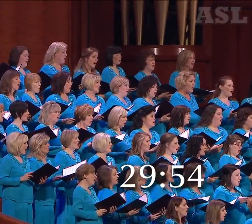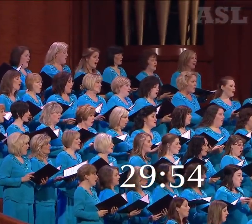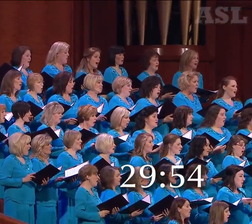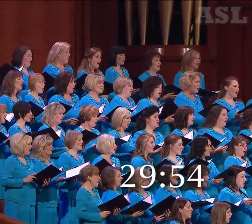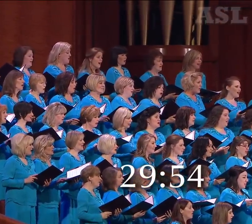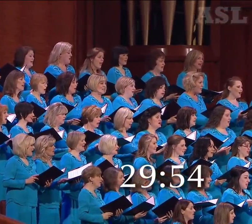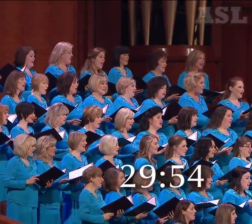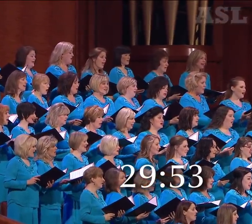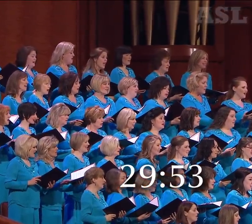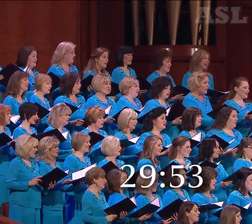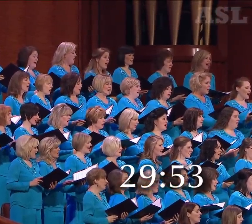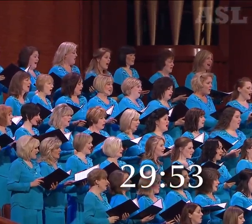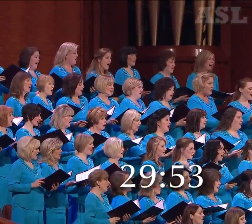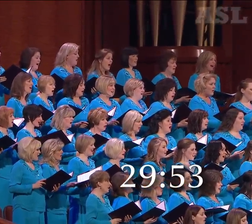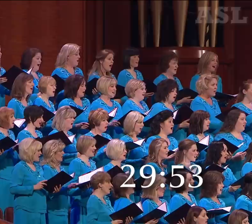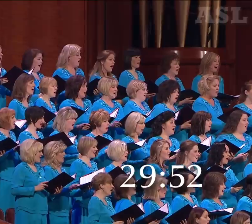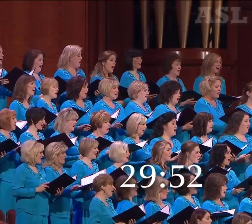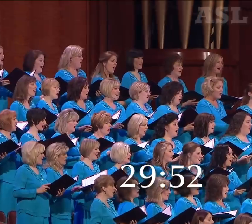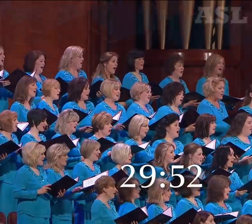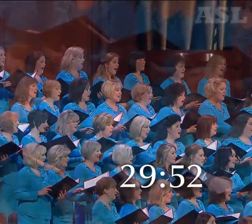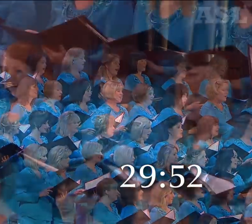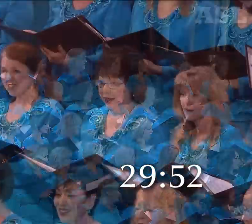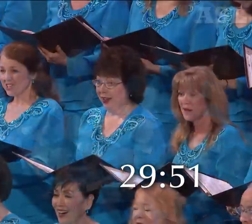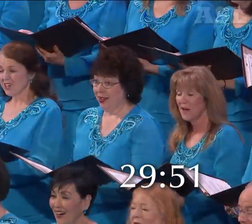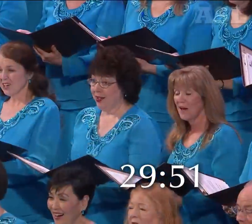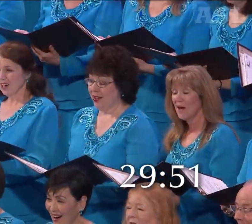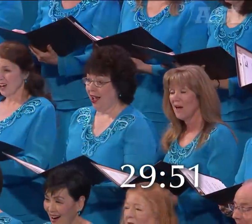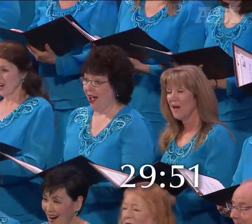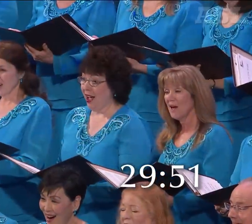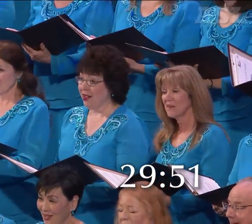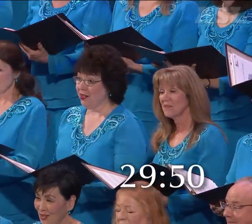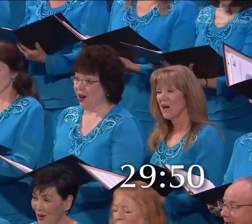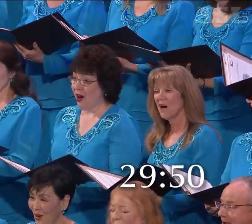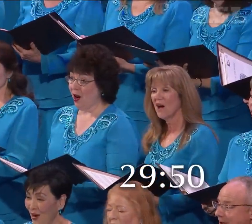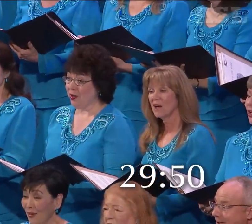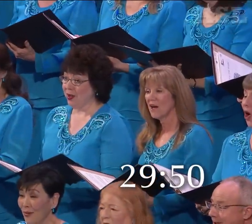THIS IS THE ENGLISH